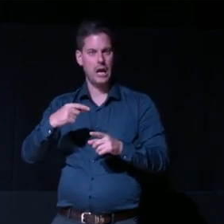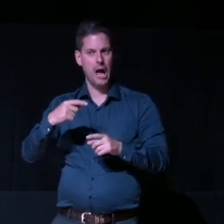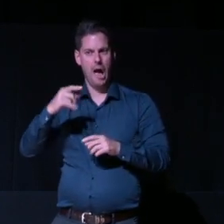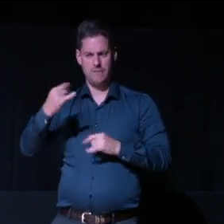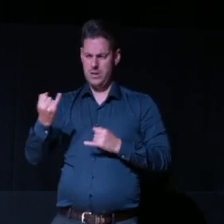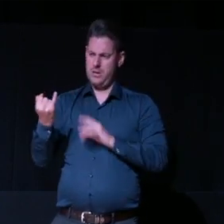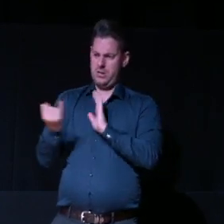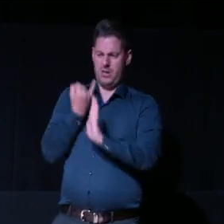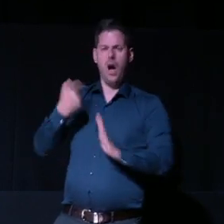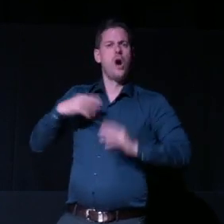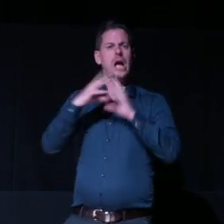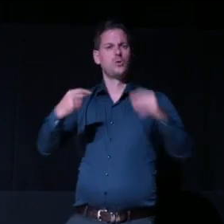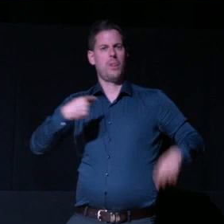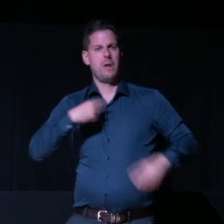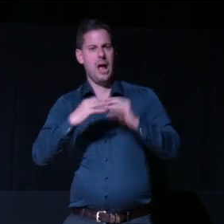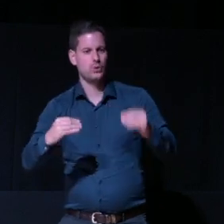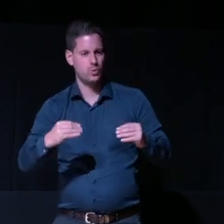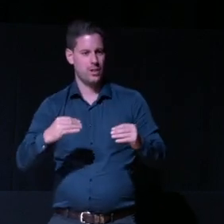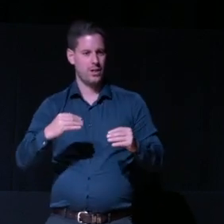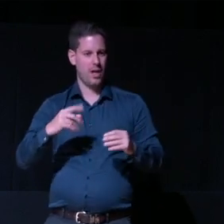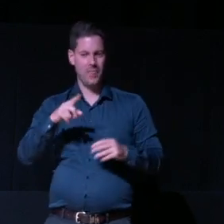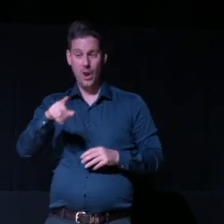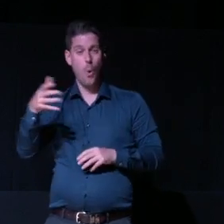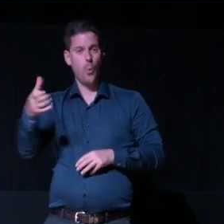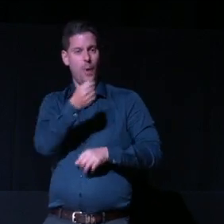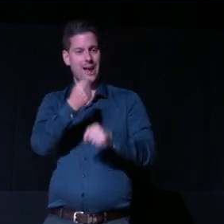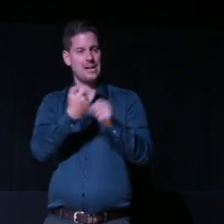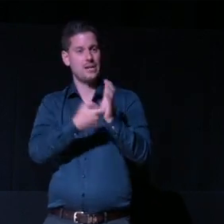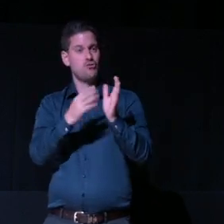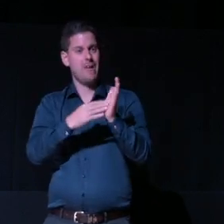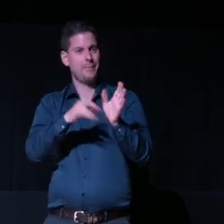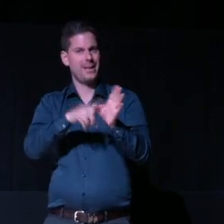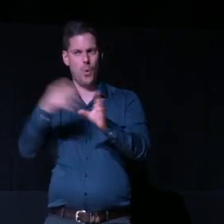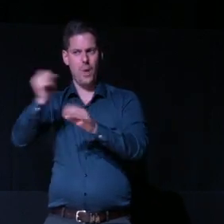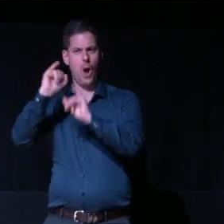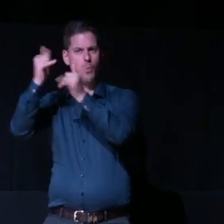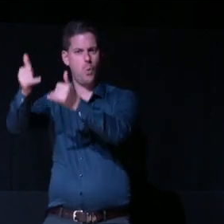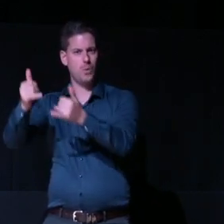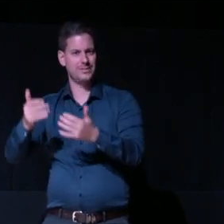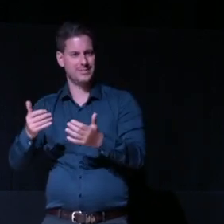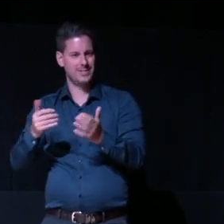later, like straight after winner Grammy, they've both won Grammys since they've been cancelled and Louis CK is selling out Madison Square Garden.